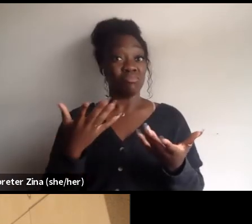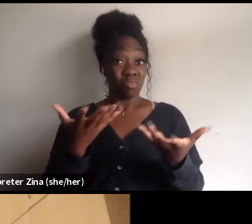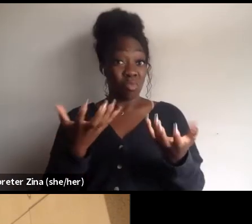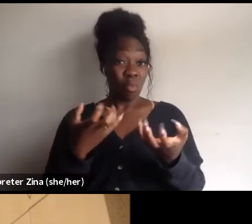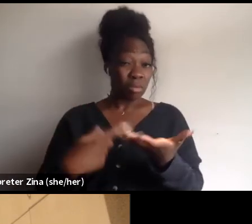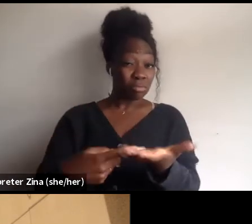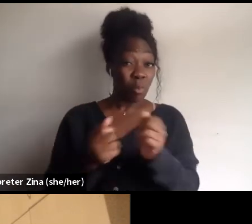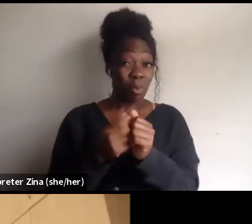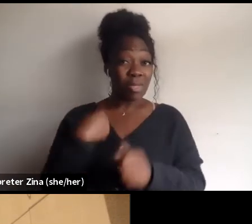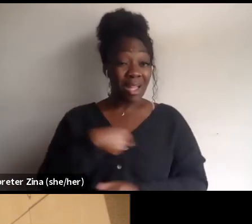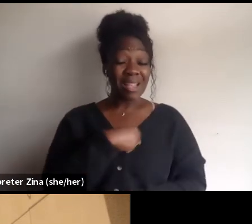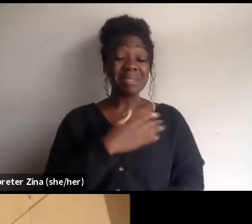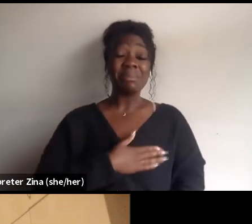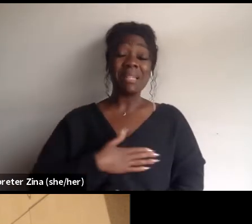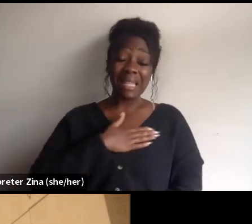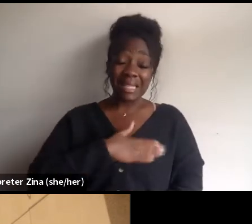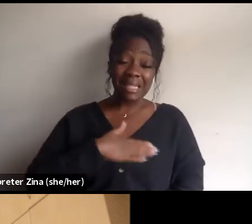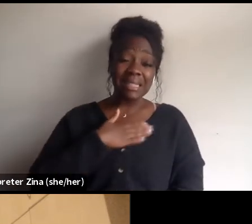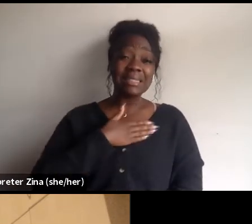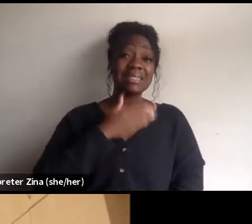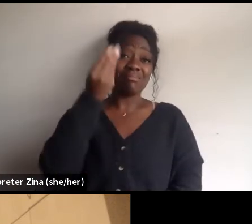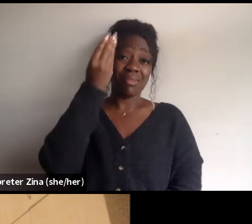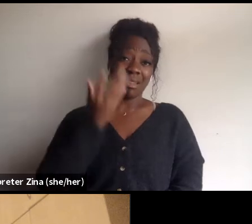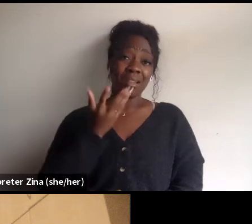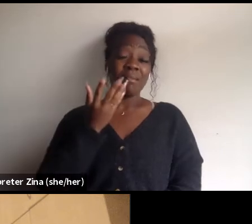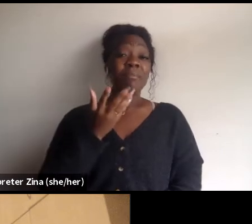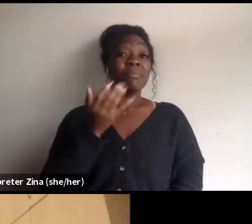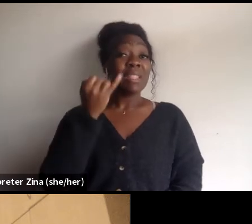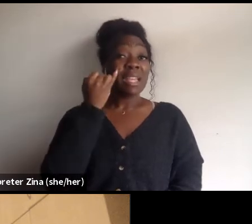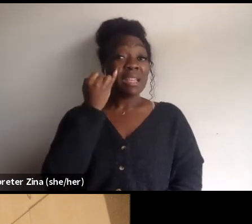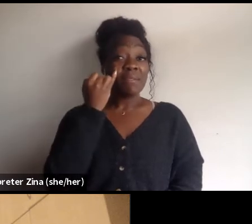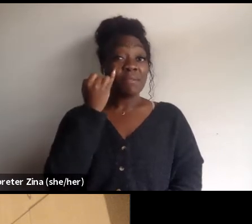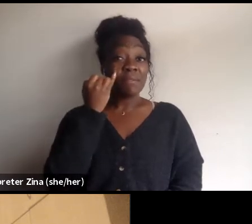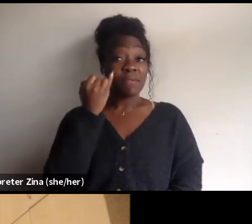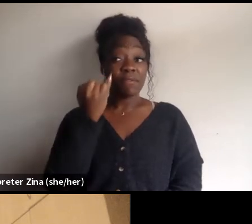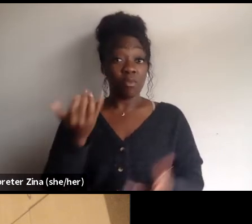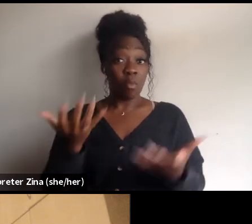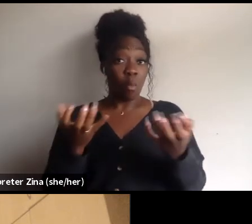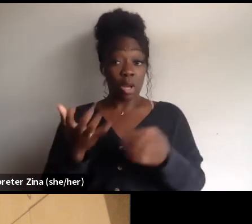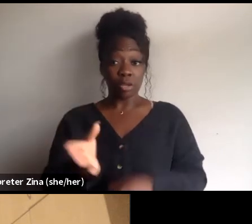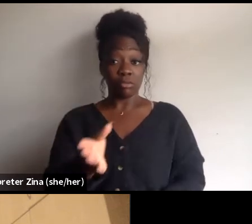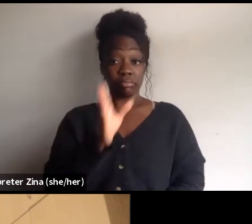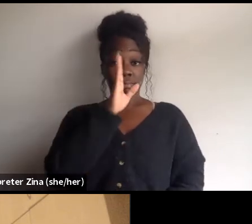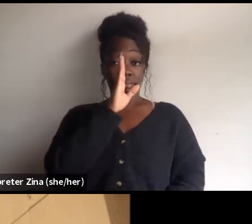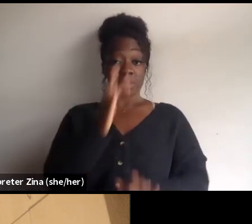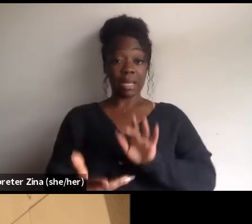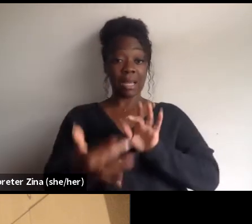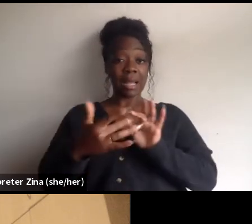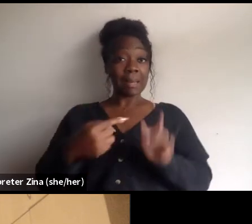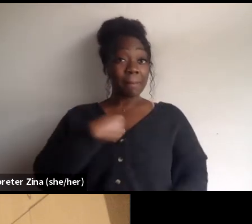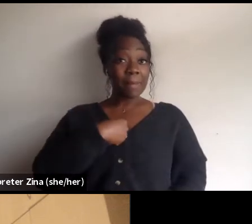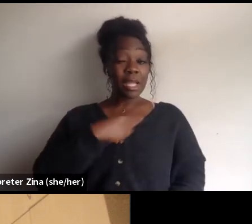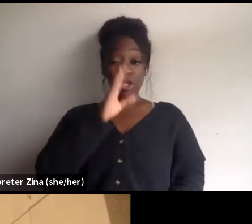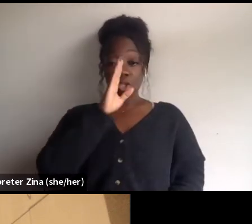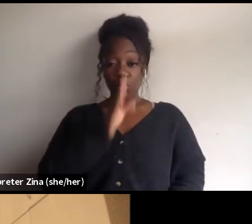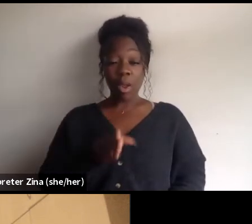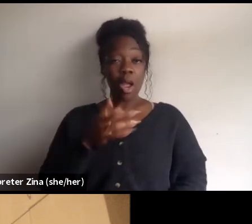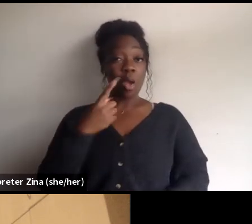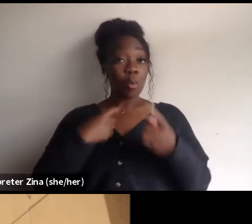I would say to reach me if it's anything direct, link like a direct question, that's specific to PACE